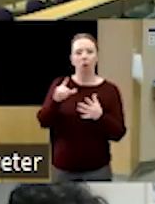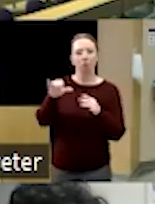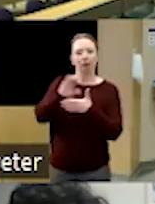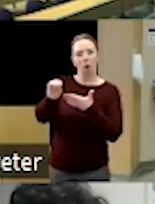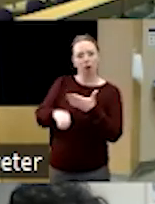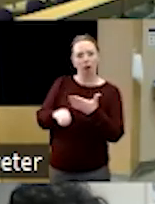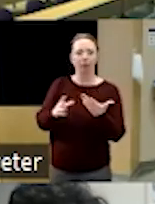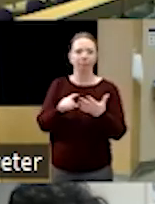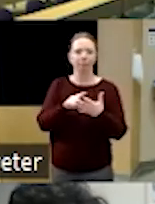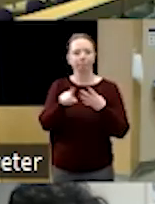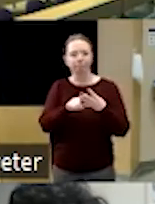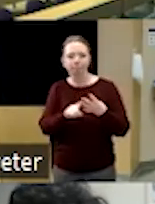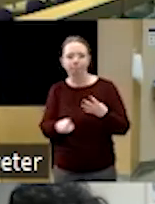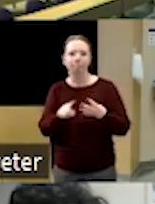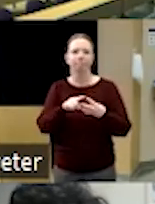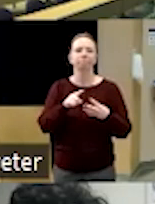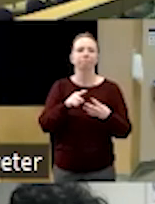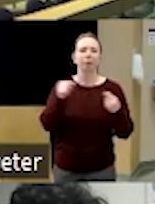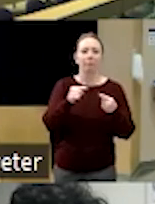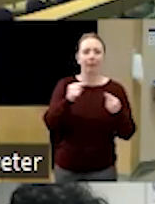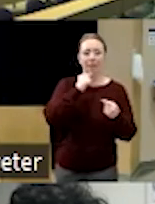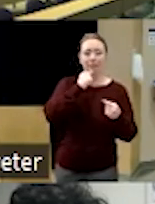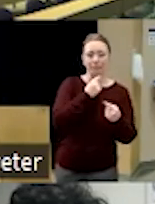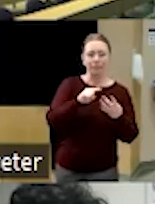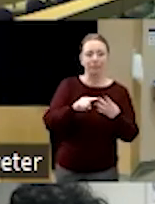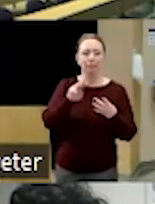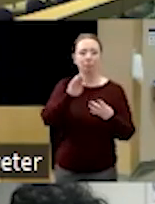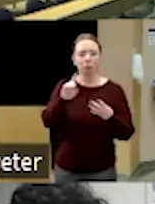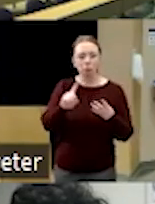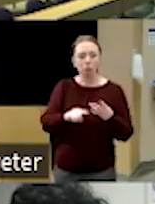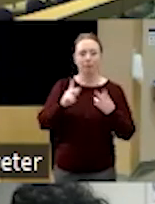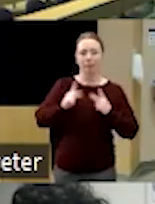mood physical function or a return to work I would just be interested in what you would like to see